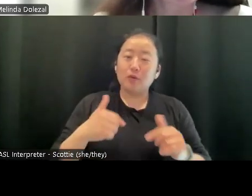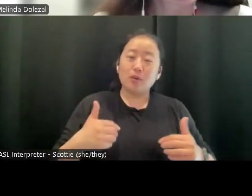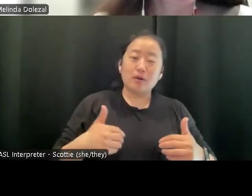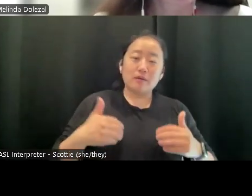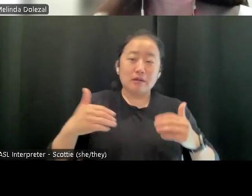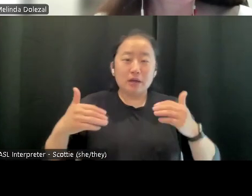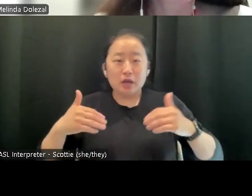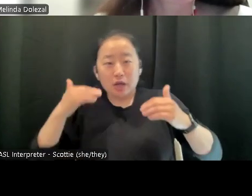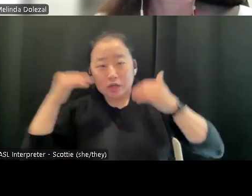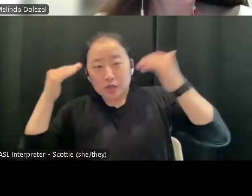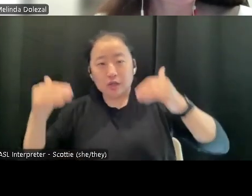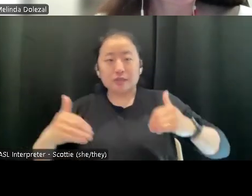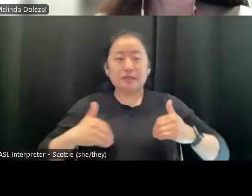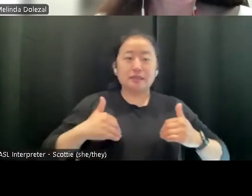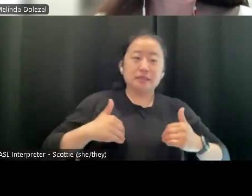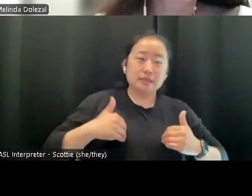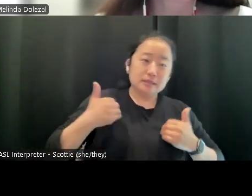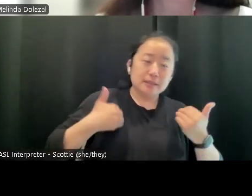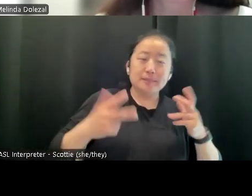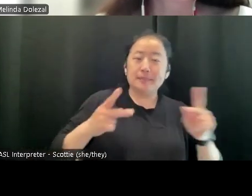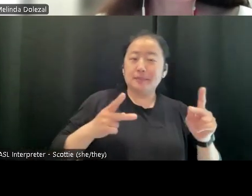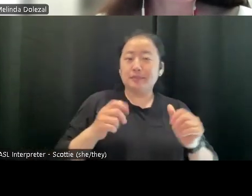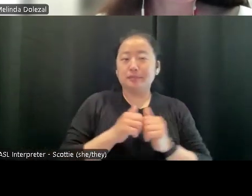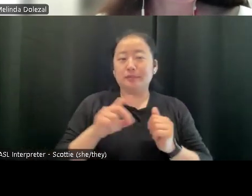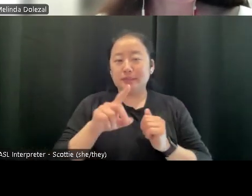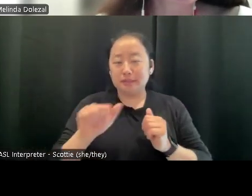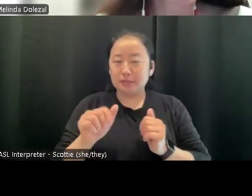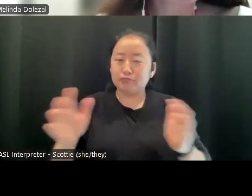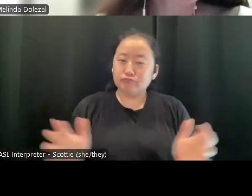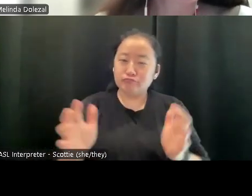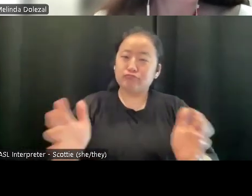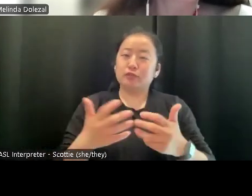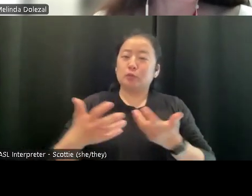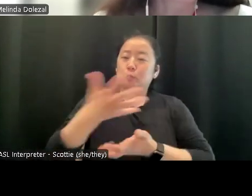designed to promote physical activity, team work and social interaction among participants.